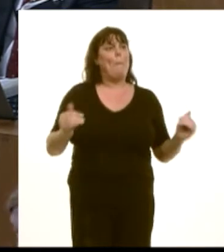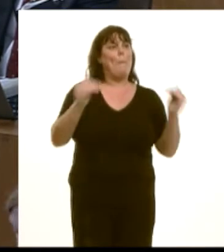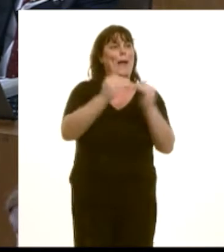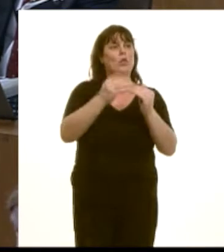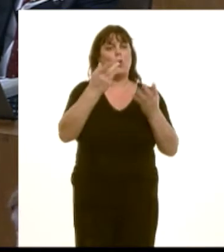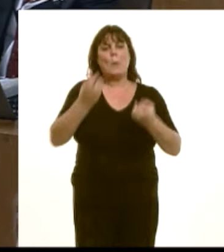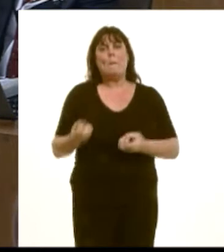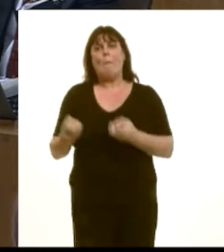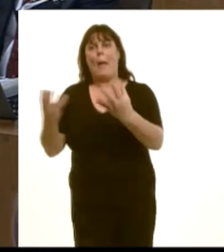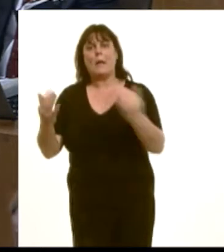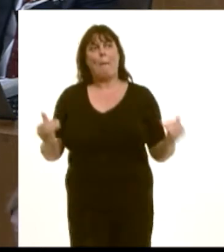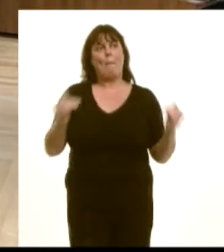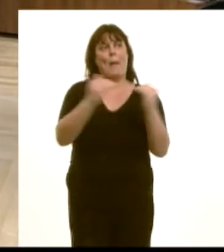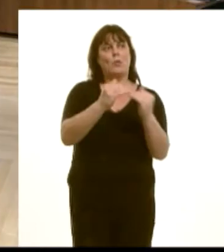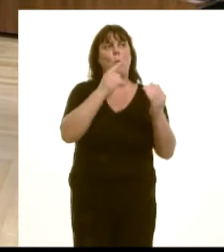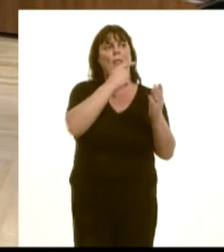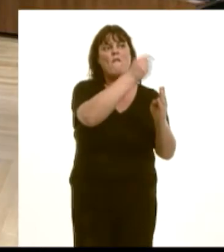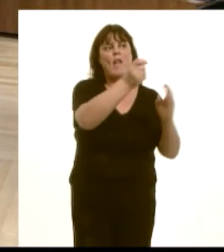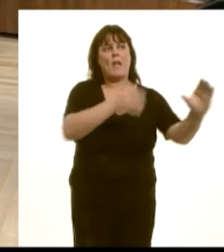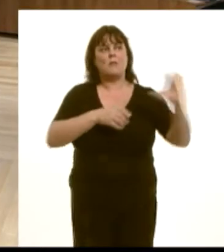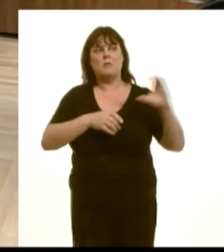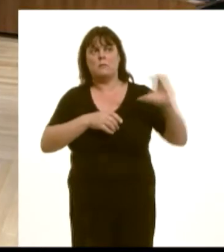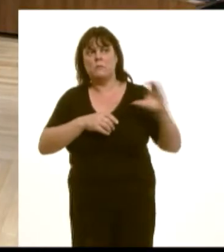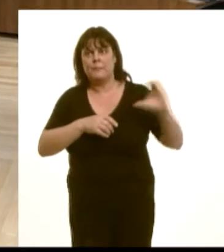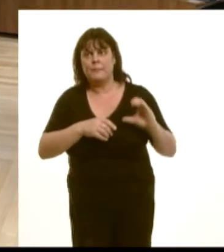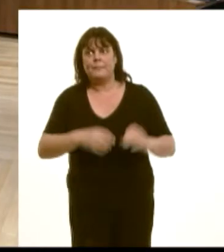that we put in would be paid back. Andrew R.T. Davies: One thing that the metro